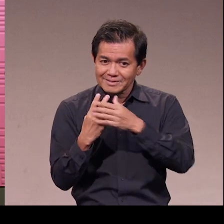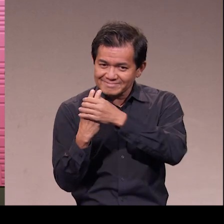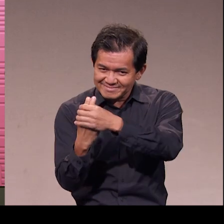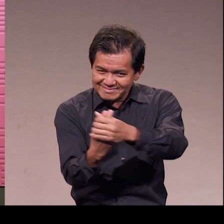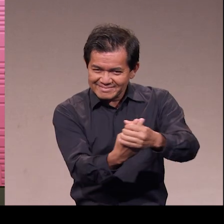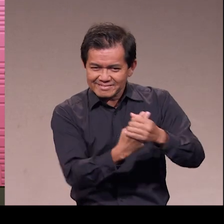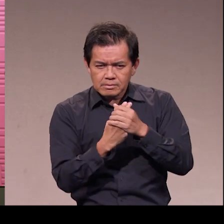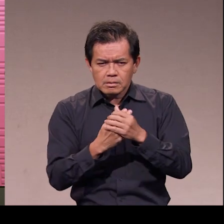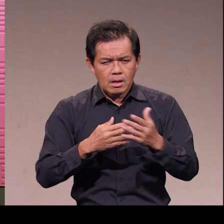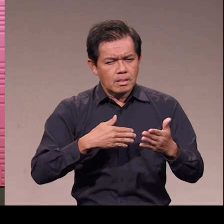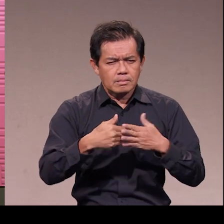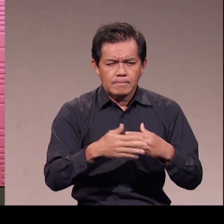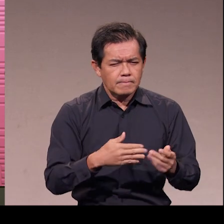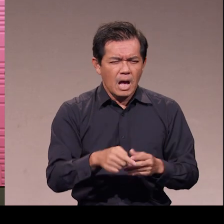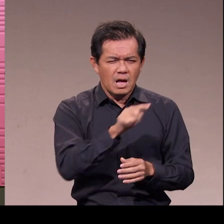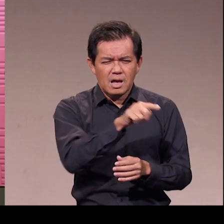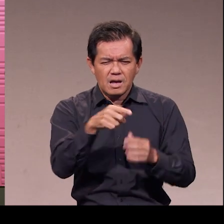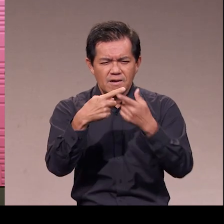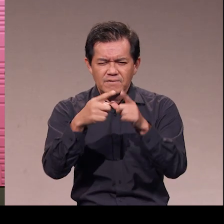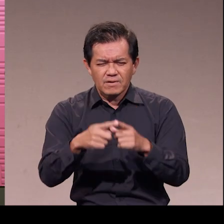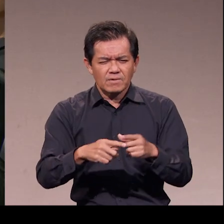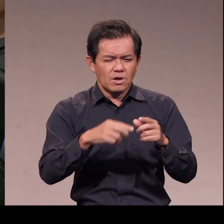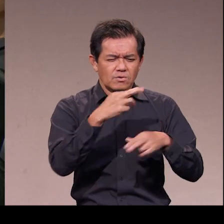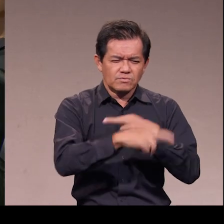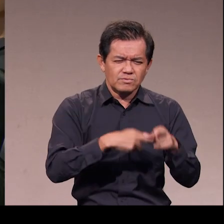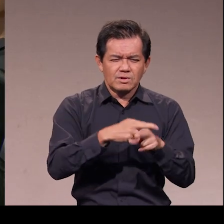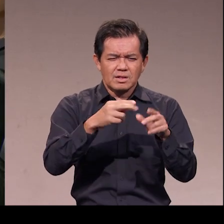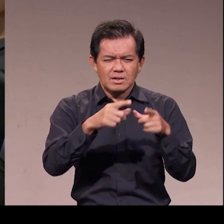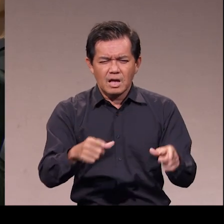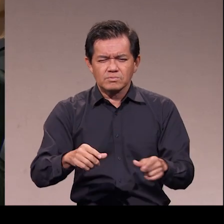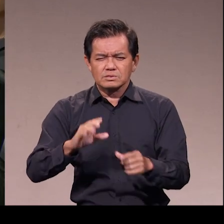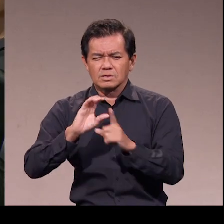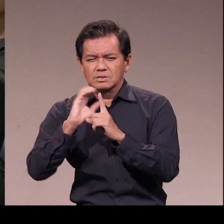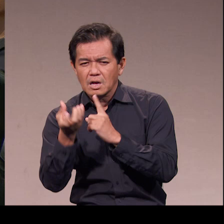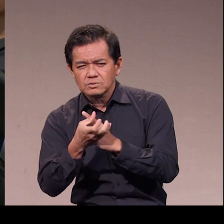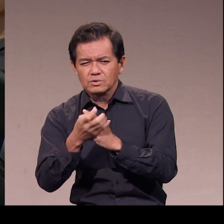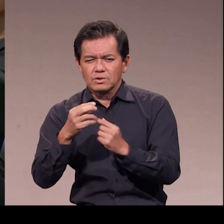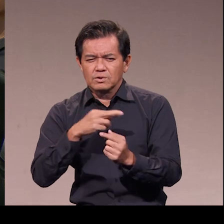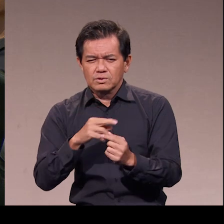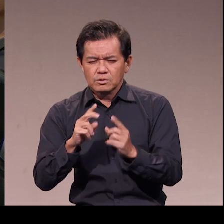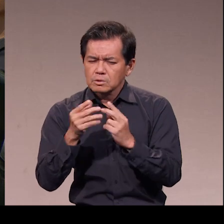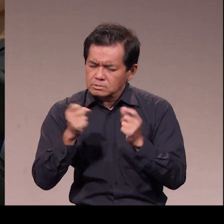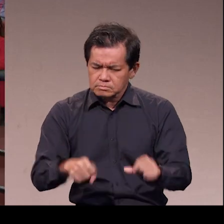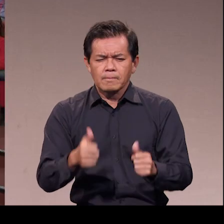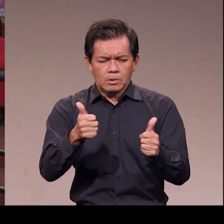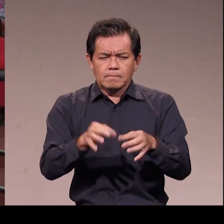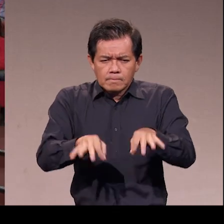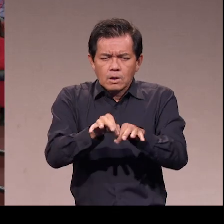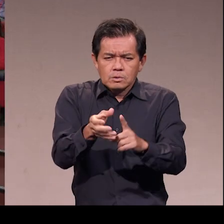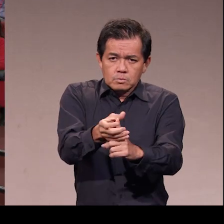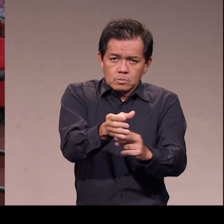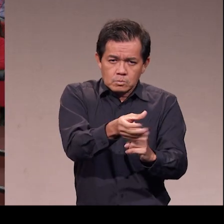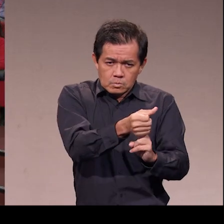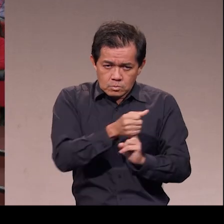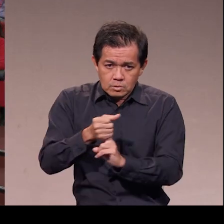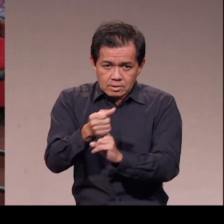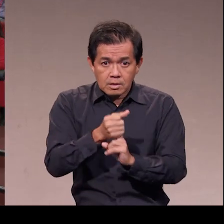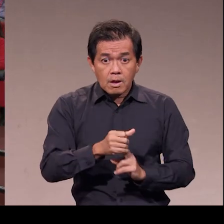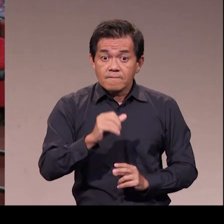religion and culture." Fifty years have passed. The unity that Mr Lee envisioned